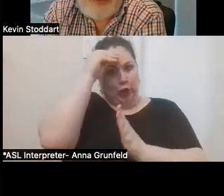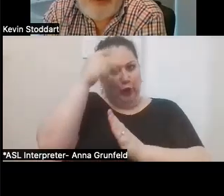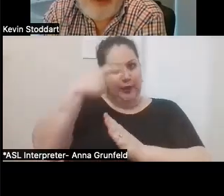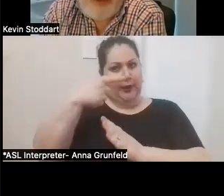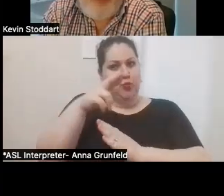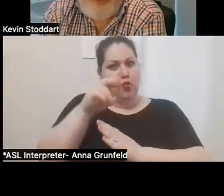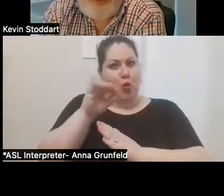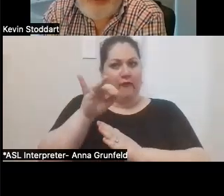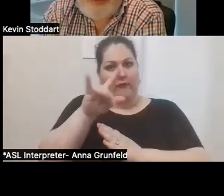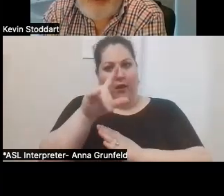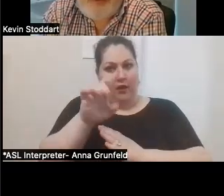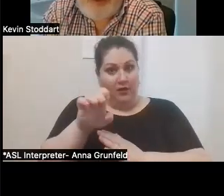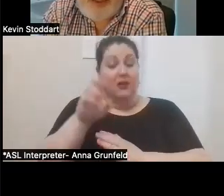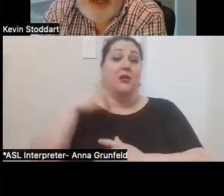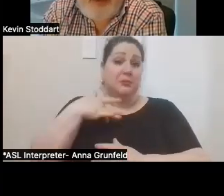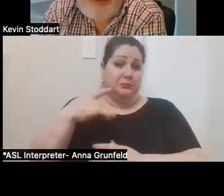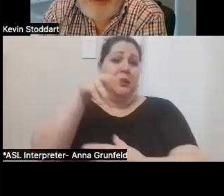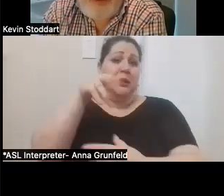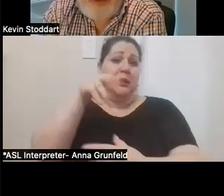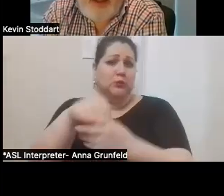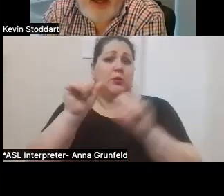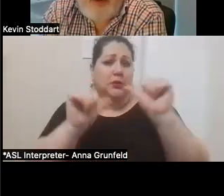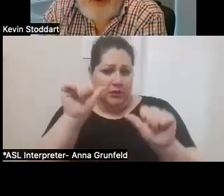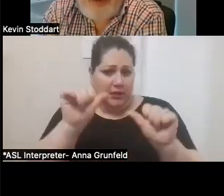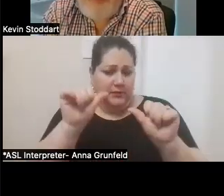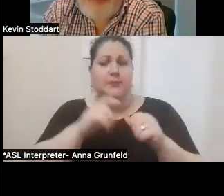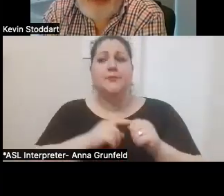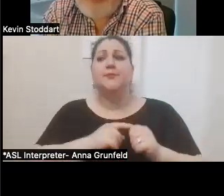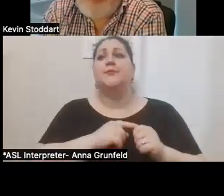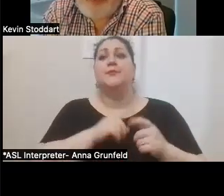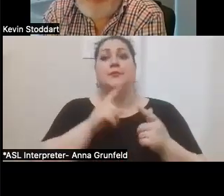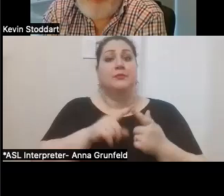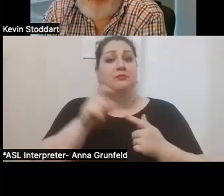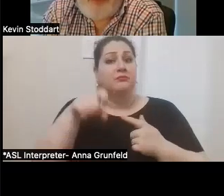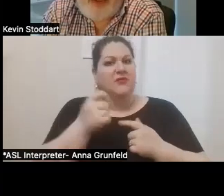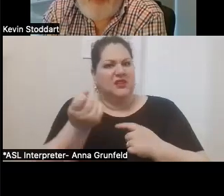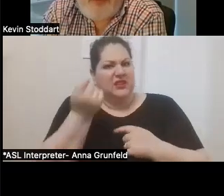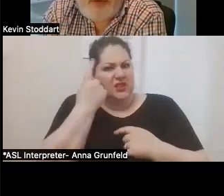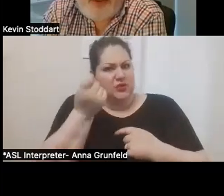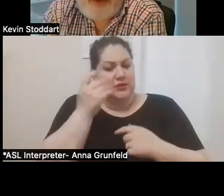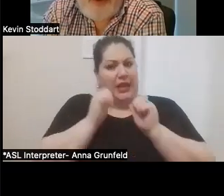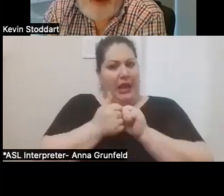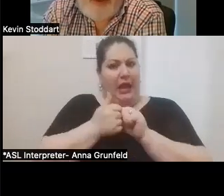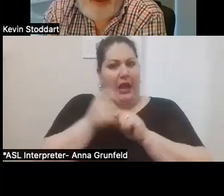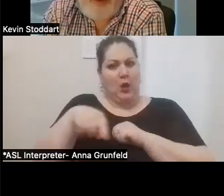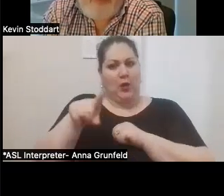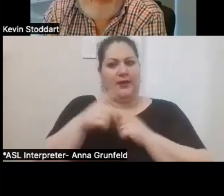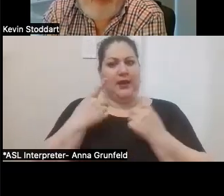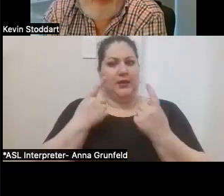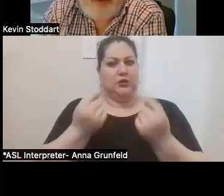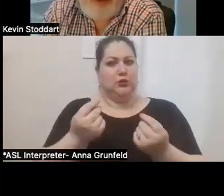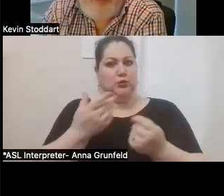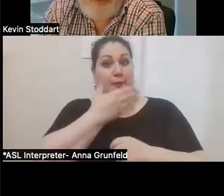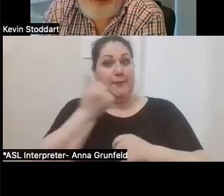We need to understand how they do best with, with output and often written output.